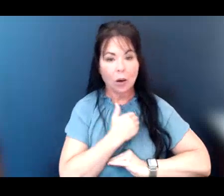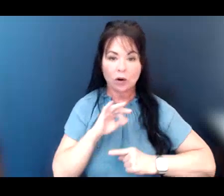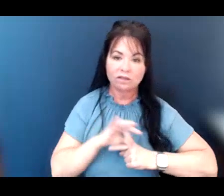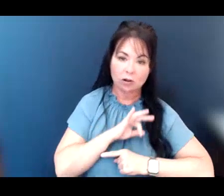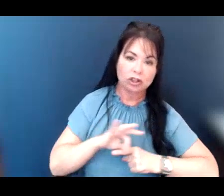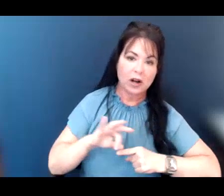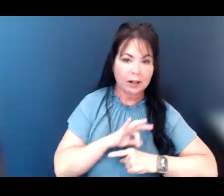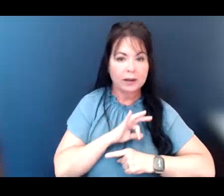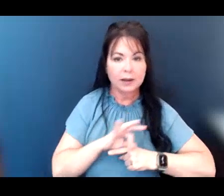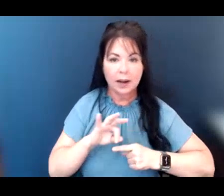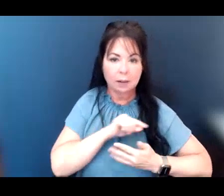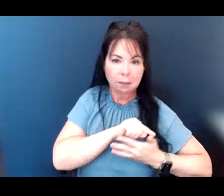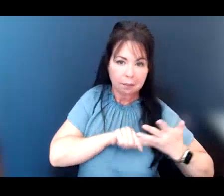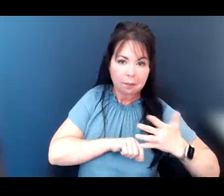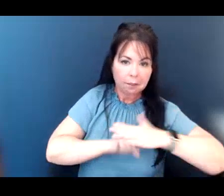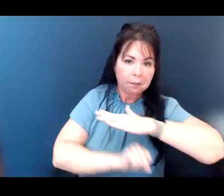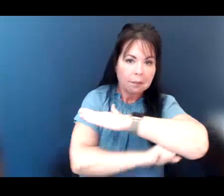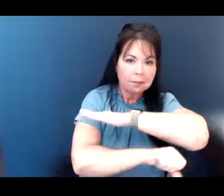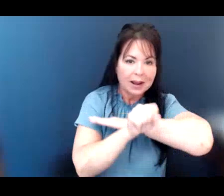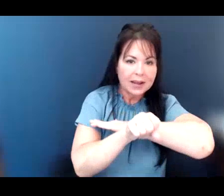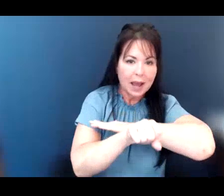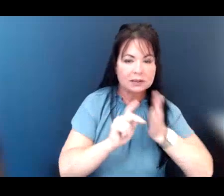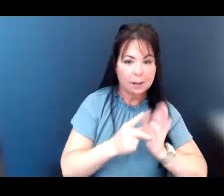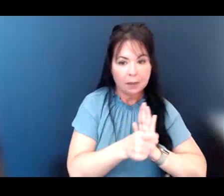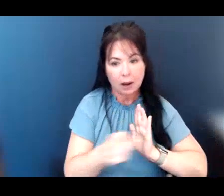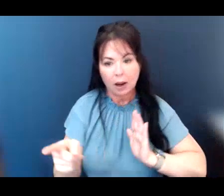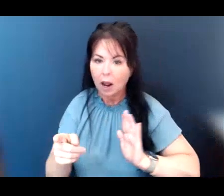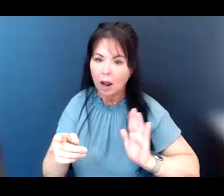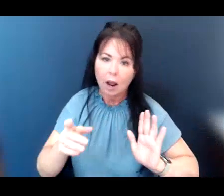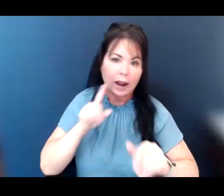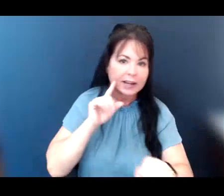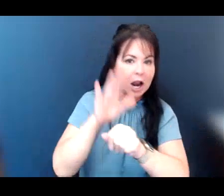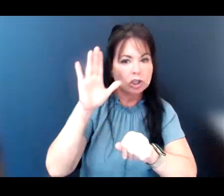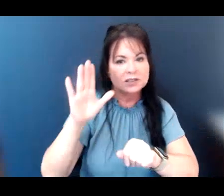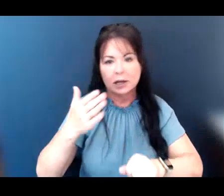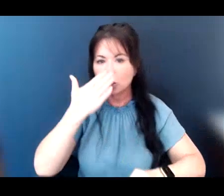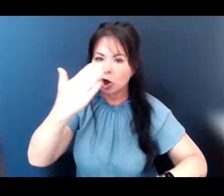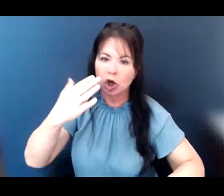a good user experience or even a usable experience for some people. It meets our minimum standards.